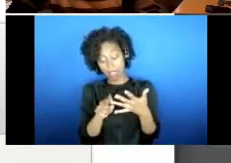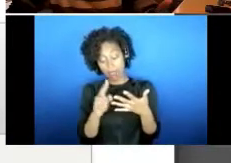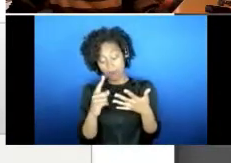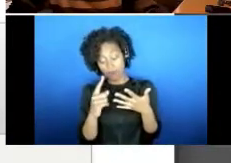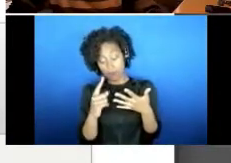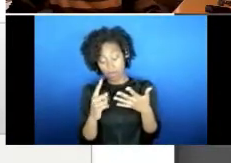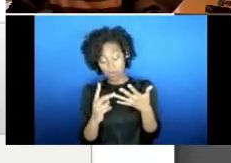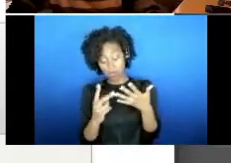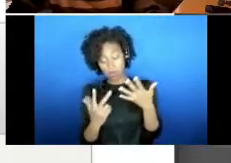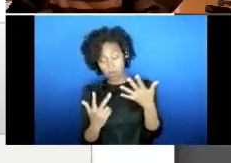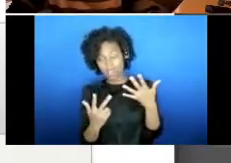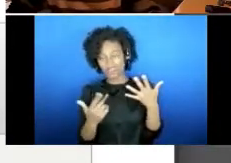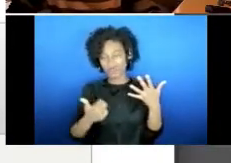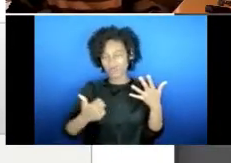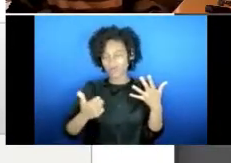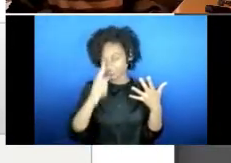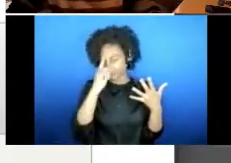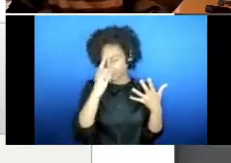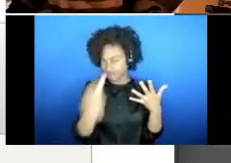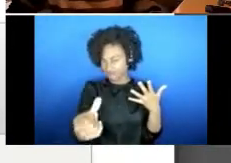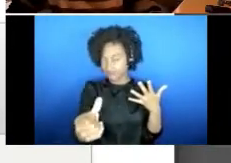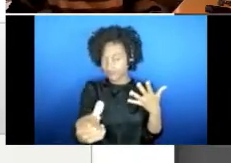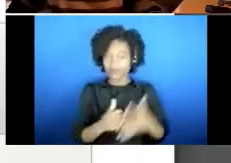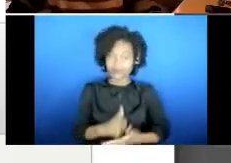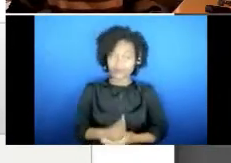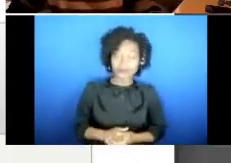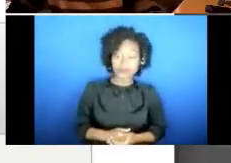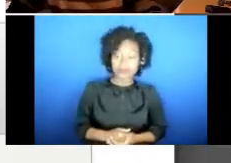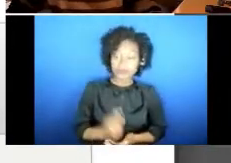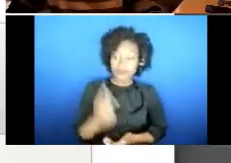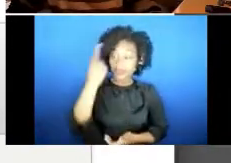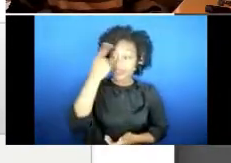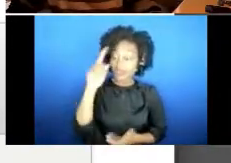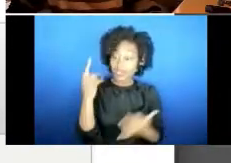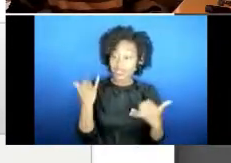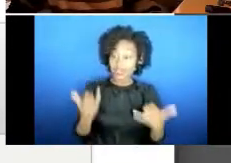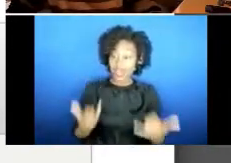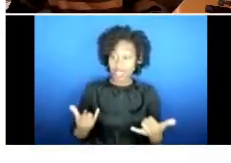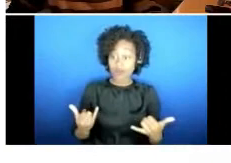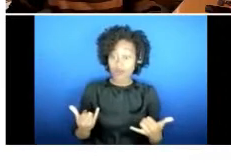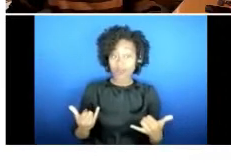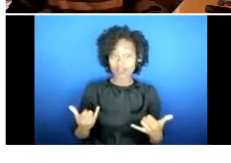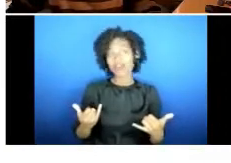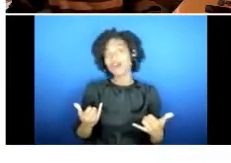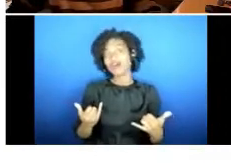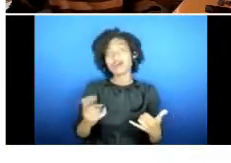want to use. 14:15:48 For now, I'm going to copy something-